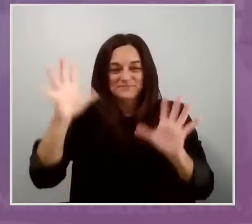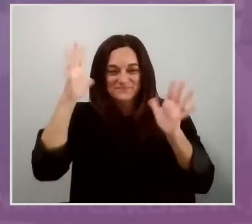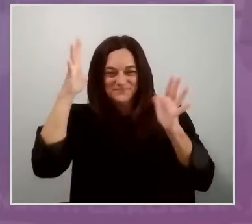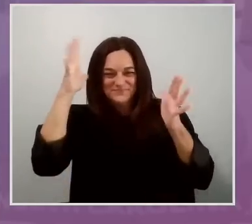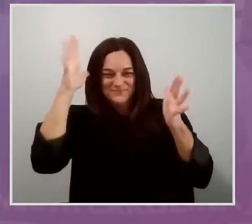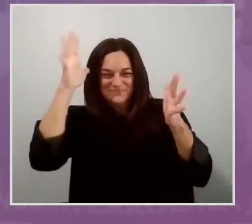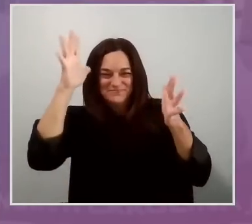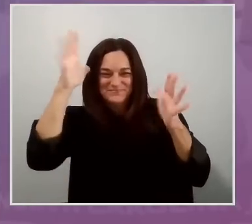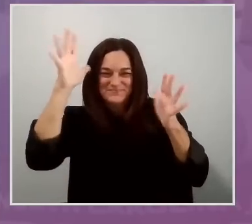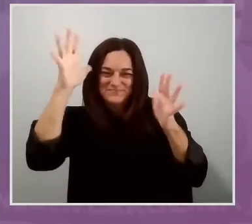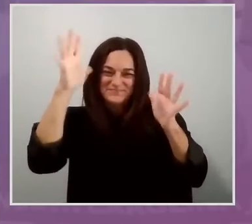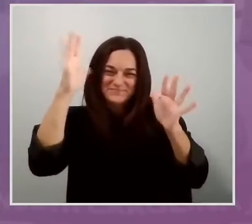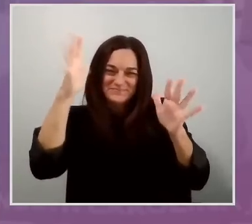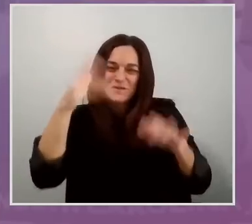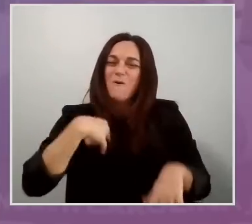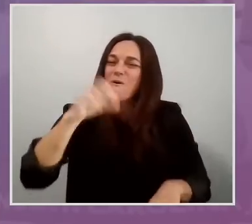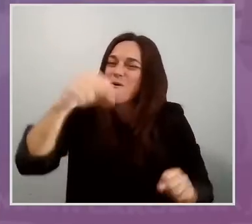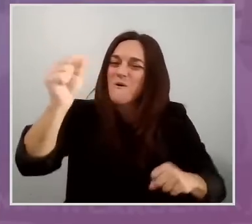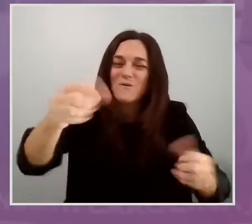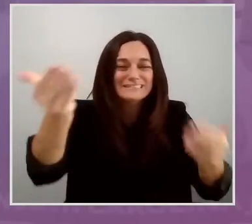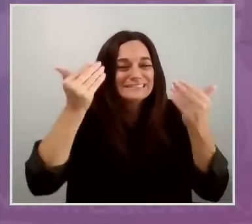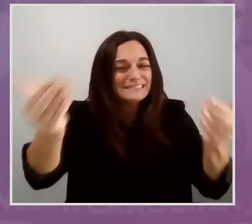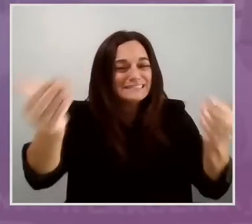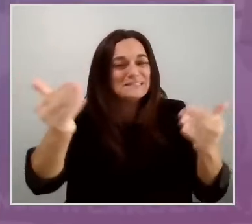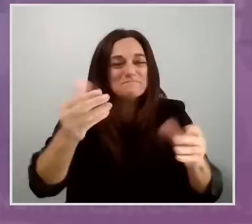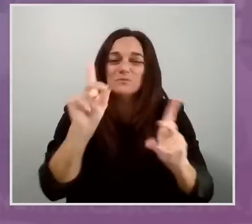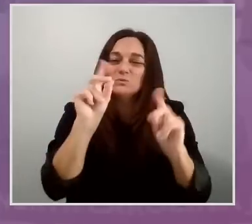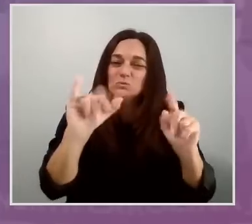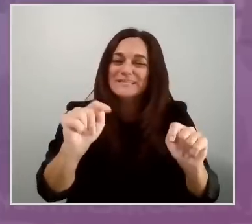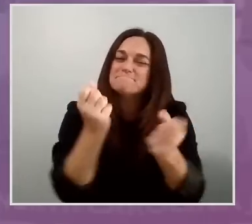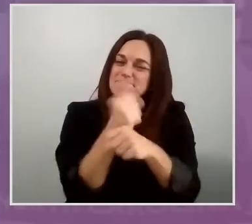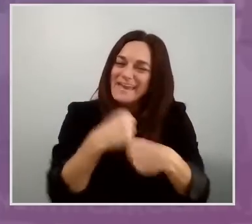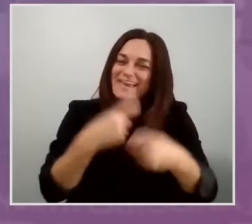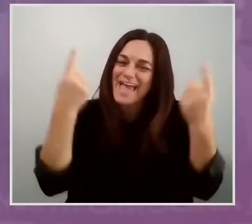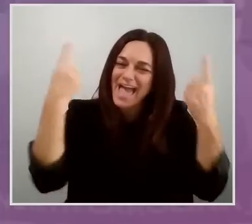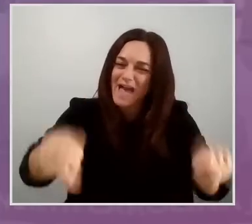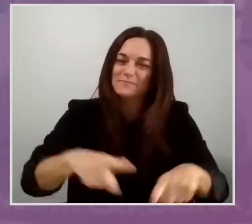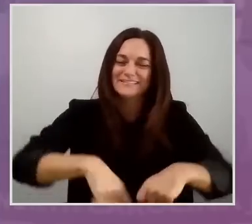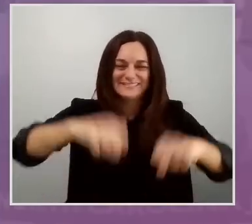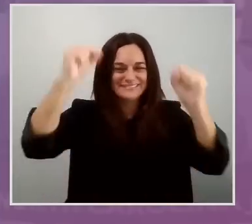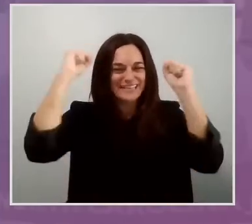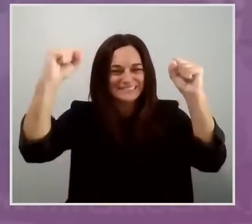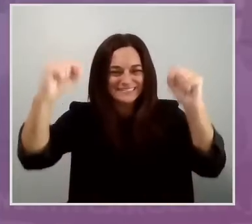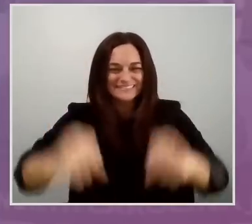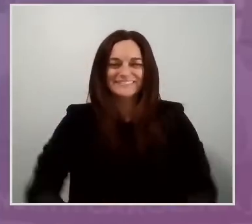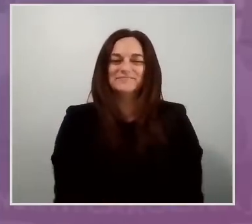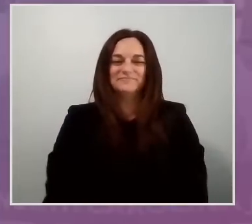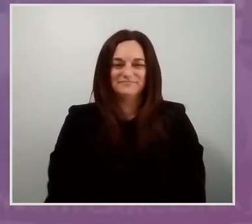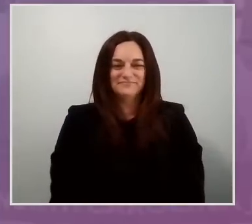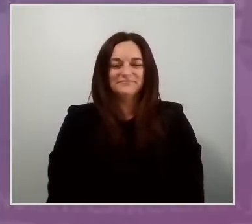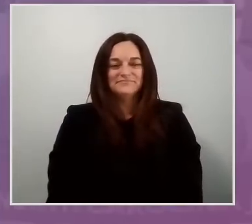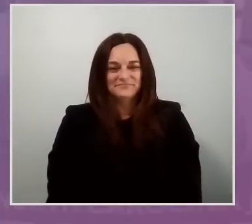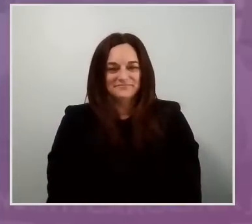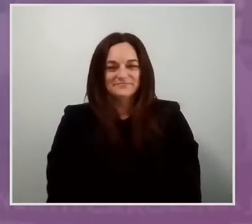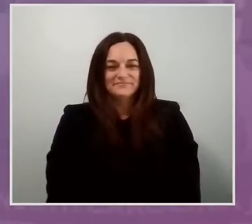DREAM